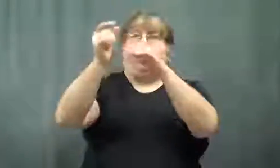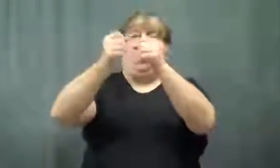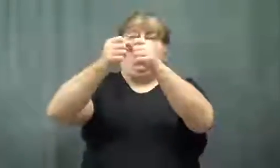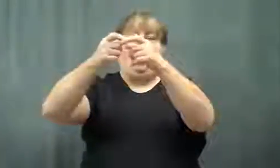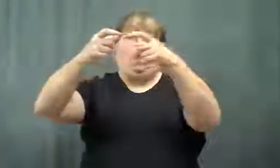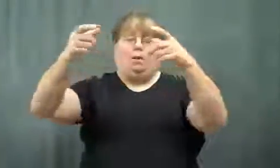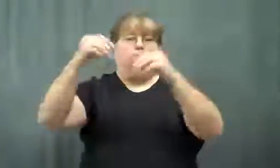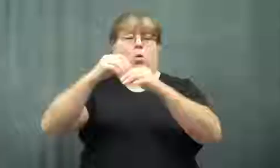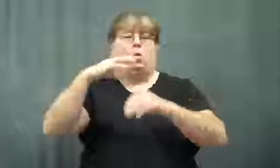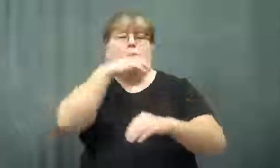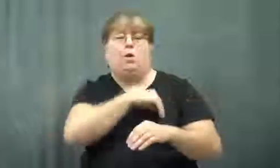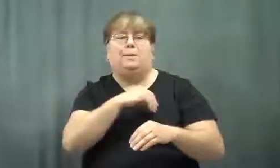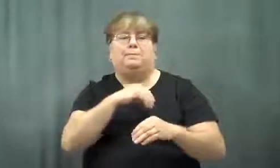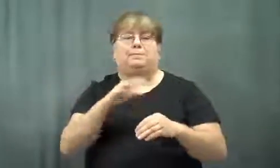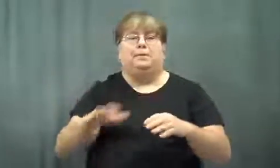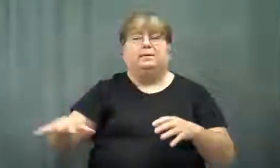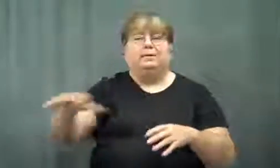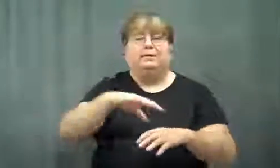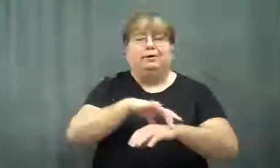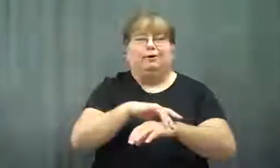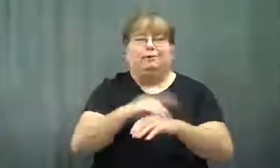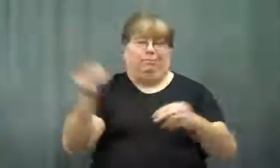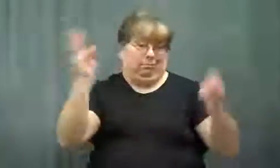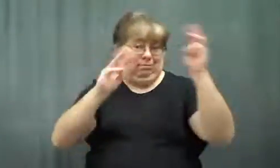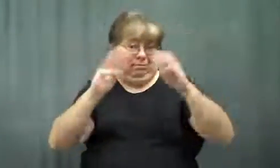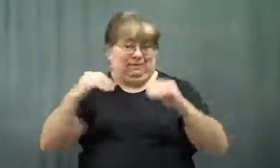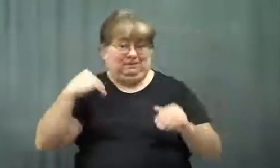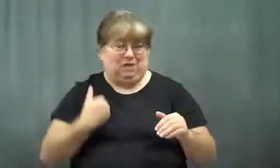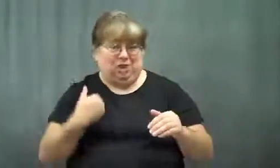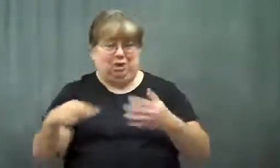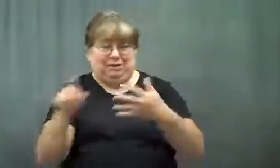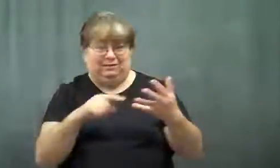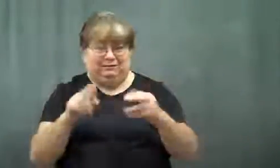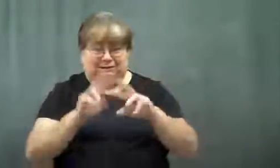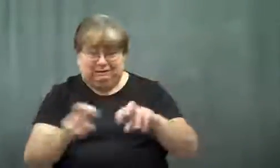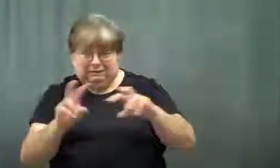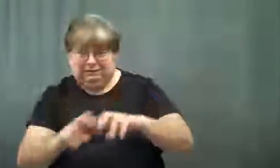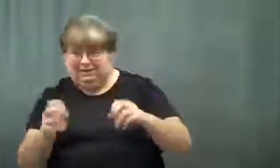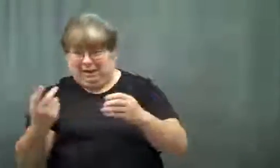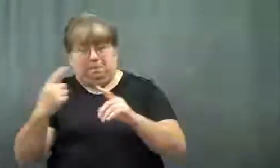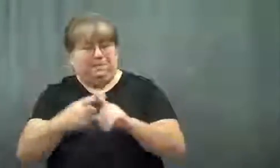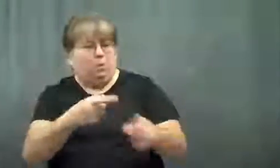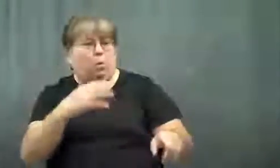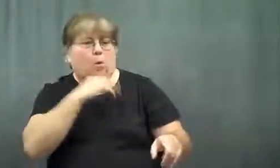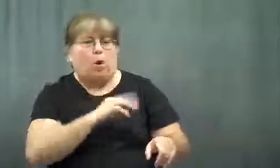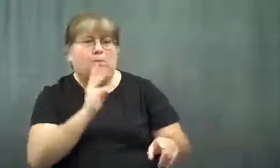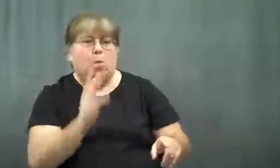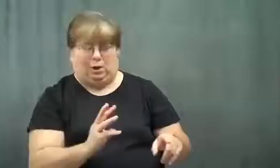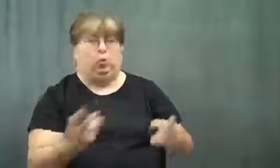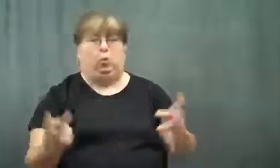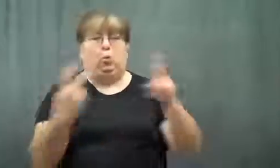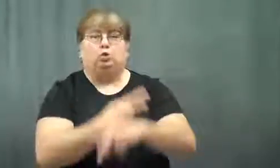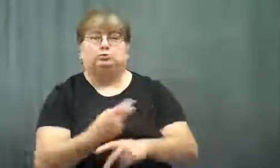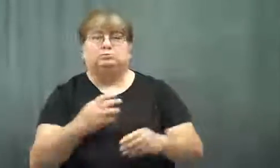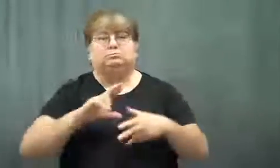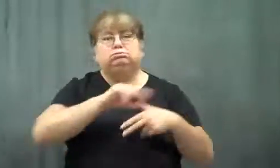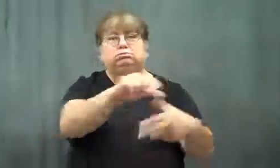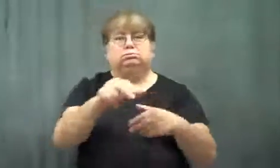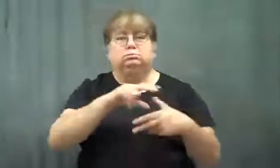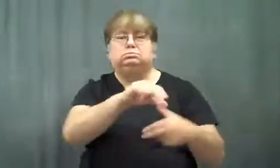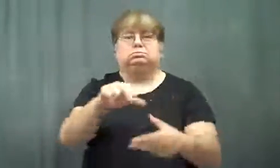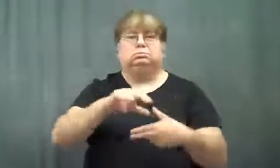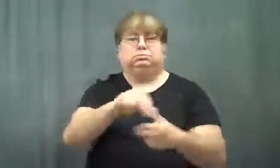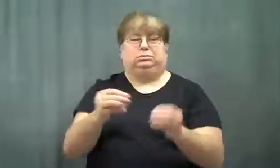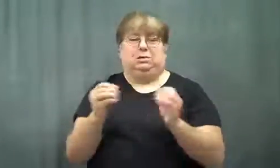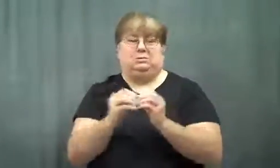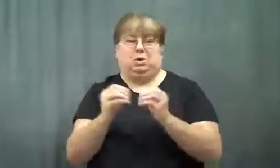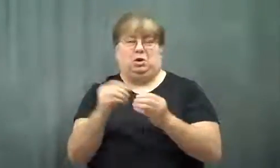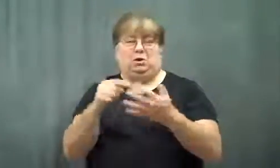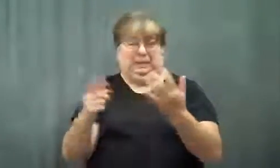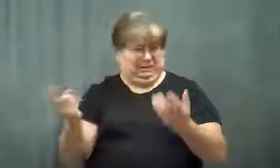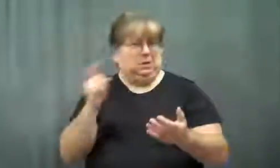It is warmer. The water is warmer, is this the fault of humans?